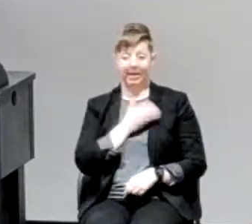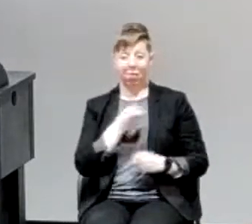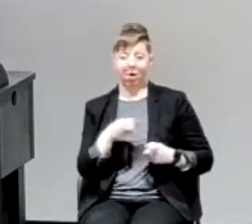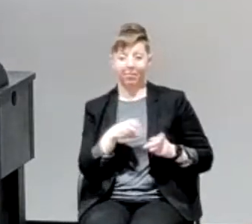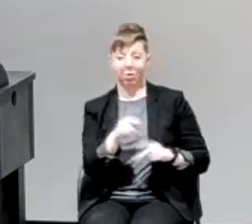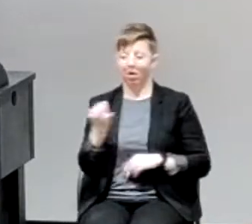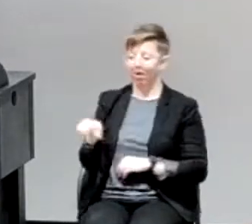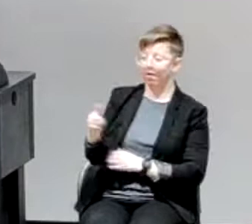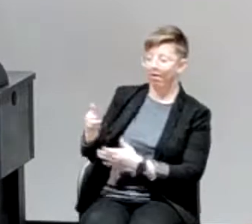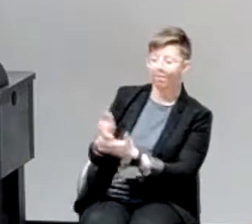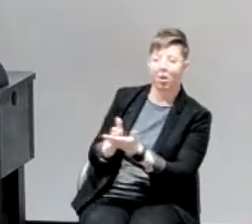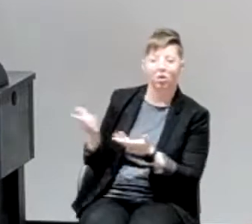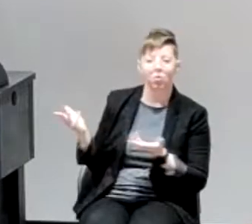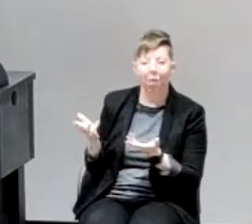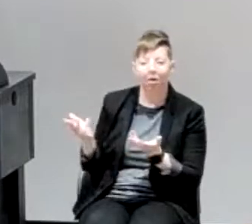economy of the future.